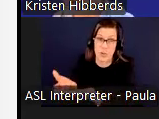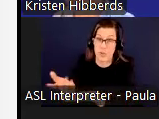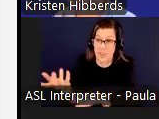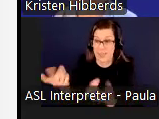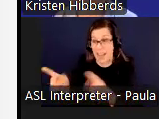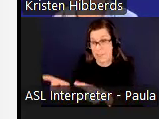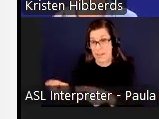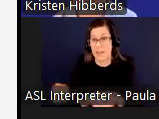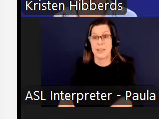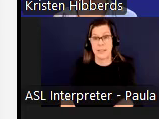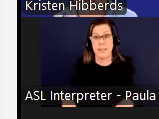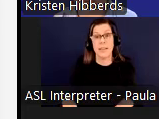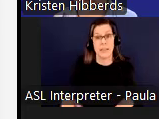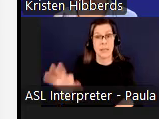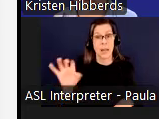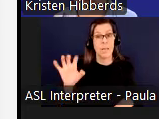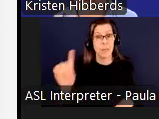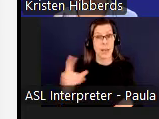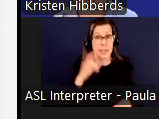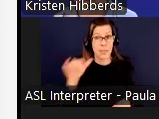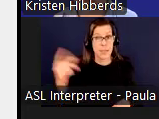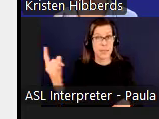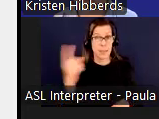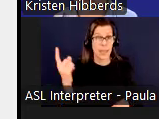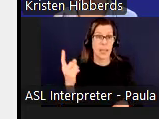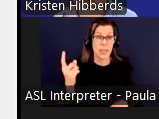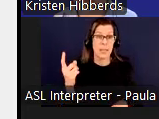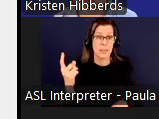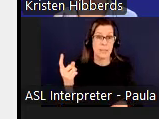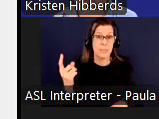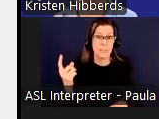And again, like Fred says, that is something that's really, we,